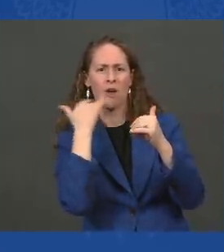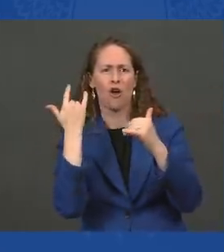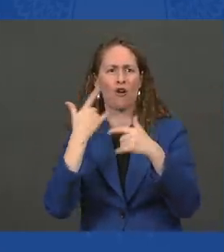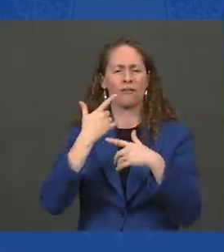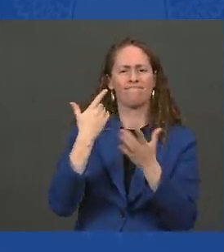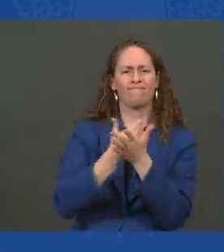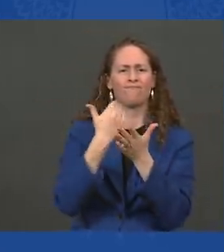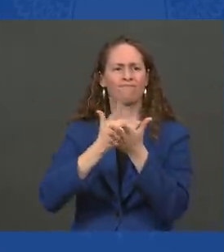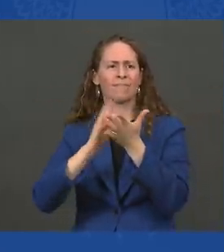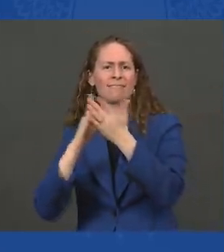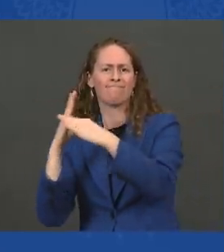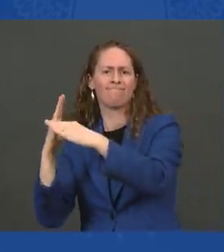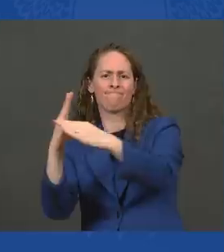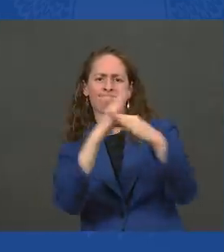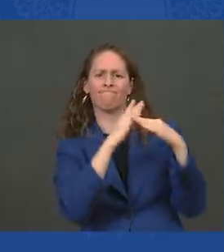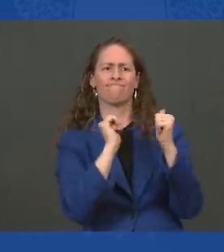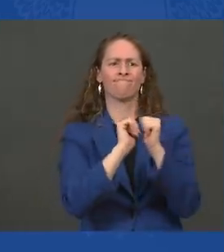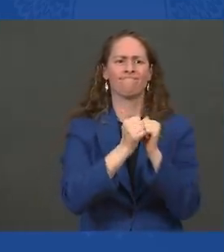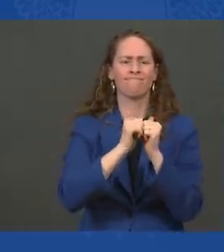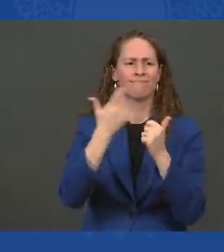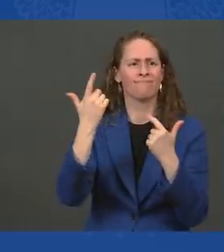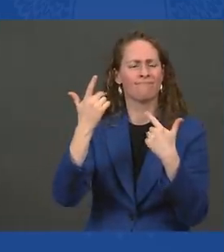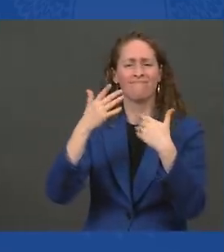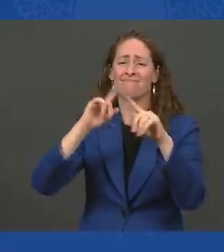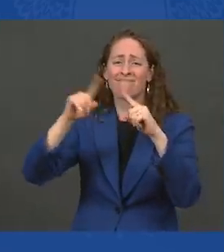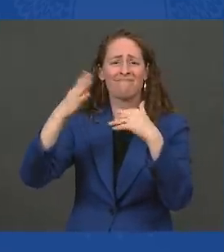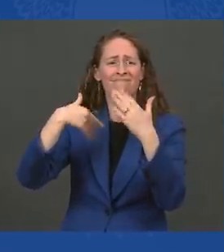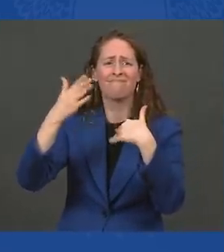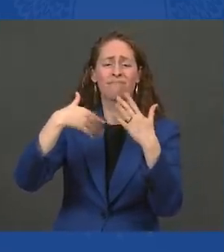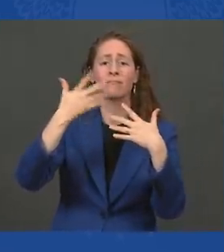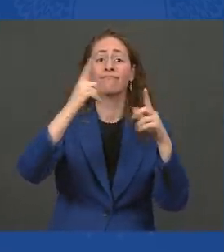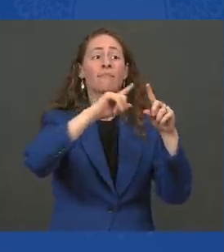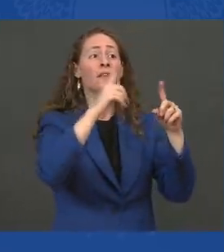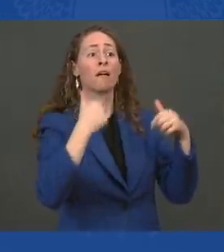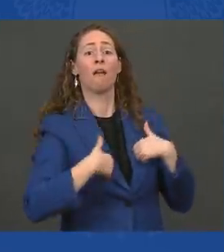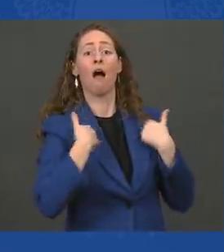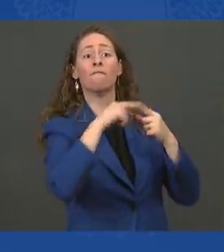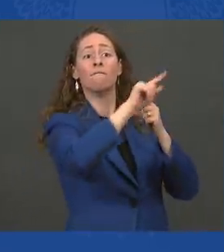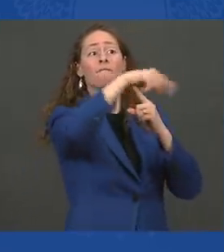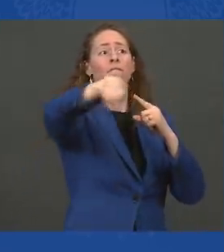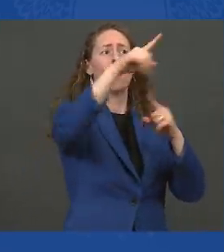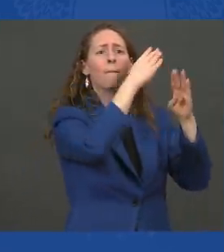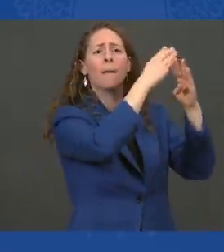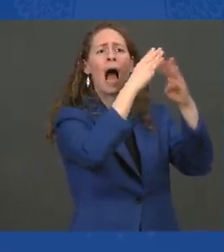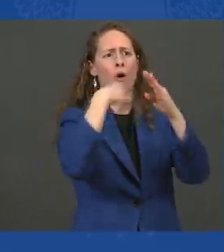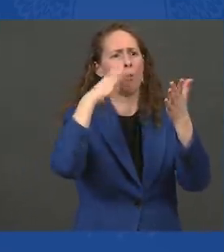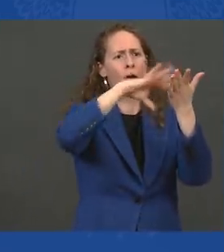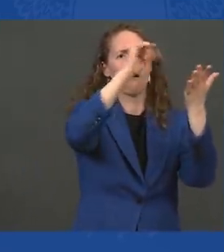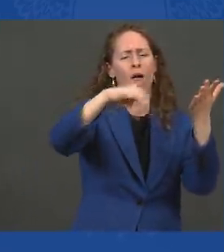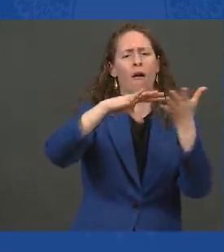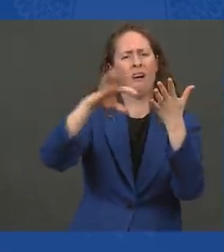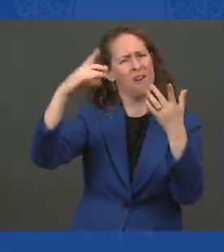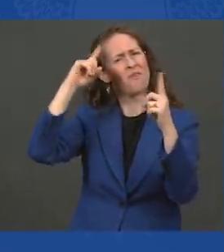to keep the American people safe. All of this is confusing to a lot of people. But if it's confusing to you,